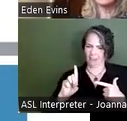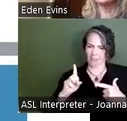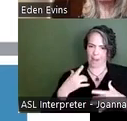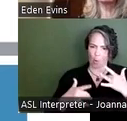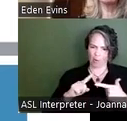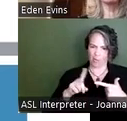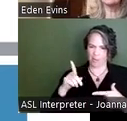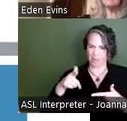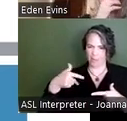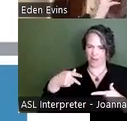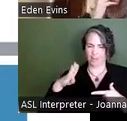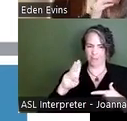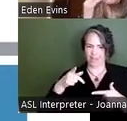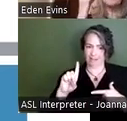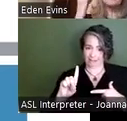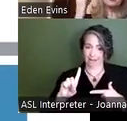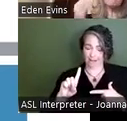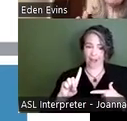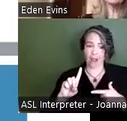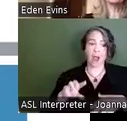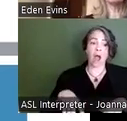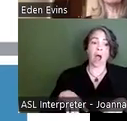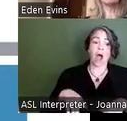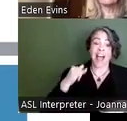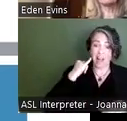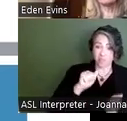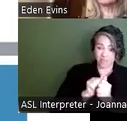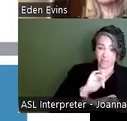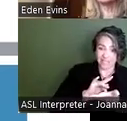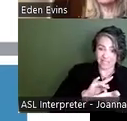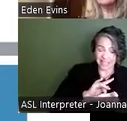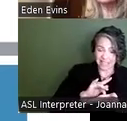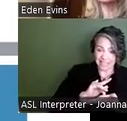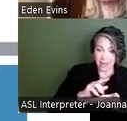And this led Mass Help to make 12 months treatment with varenicline available to those with serious